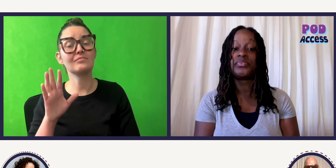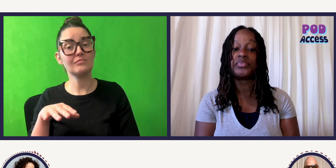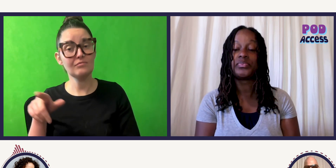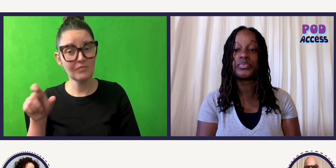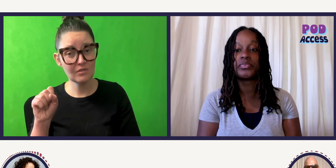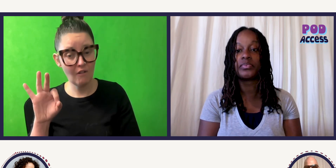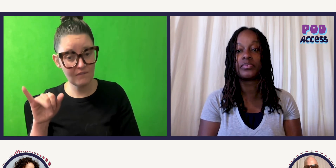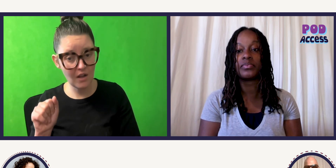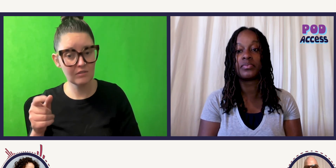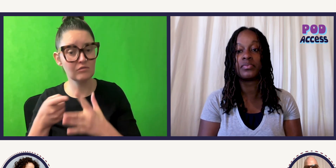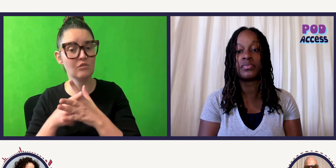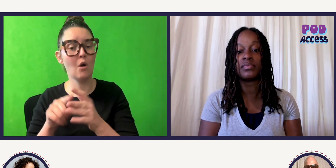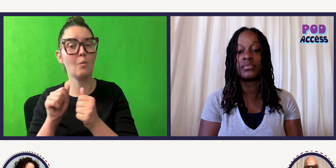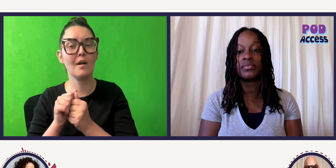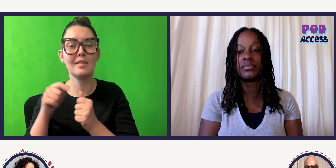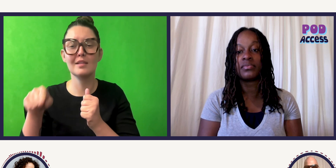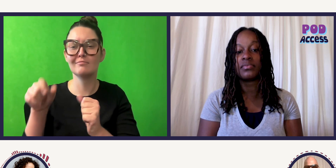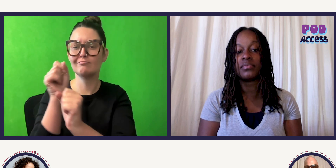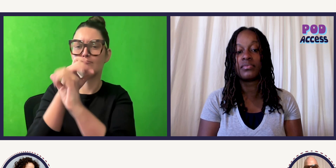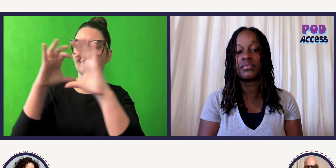Sofia starts with this way of thinking about branding.